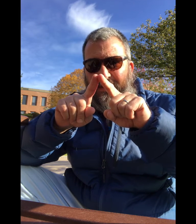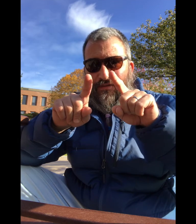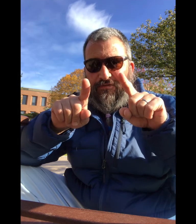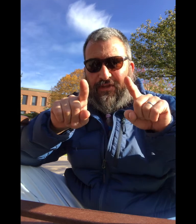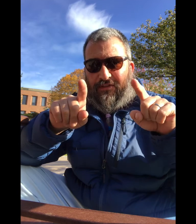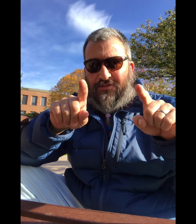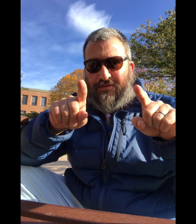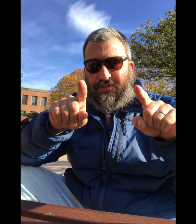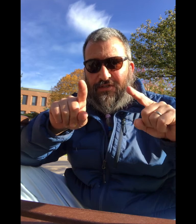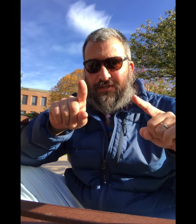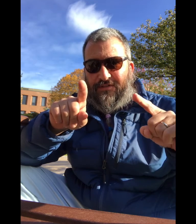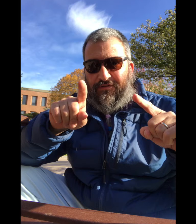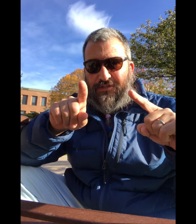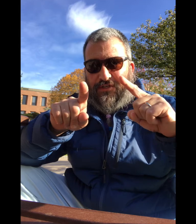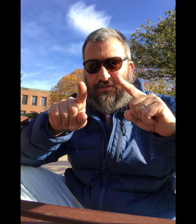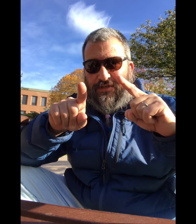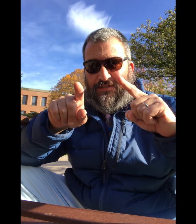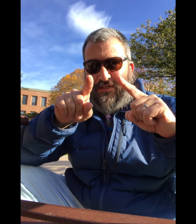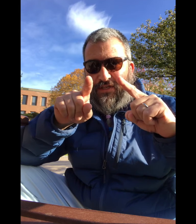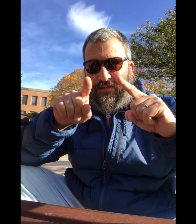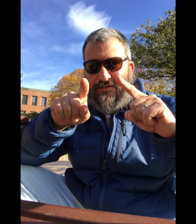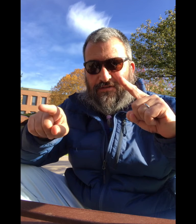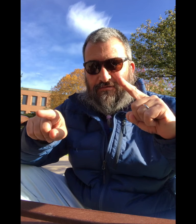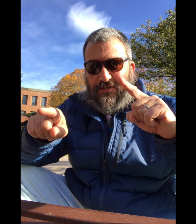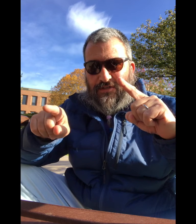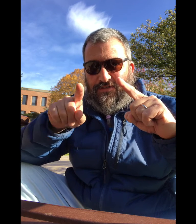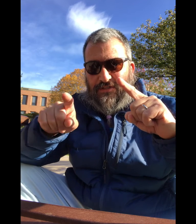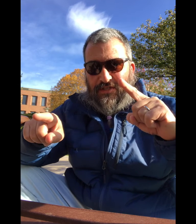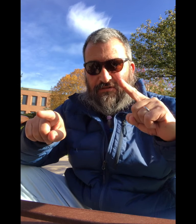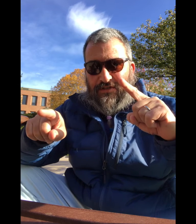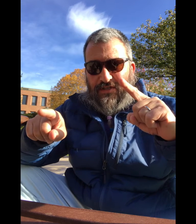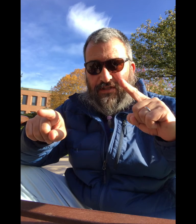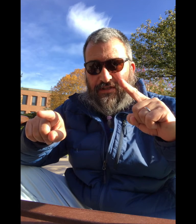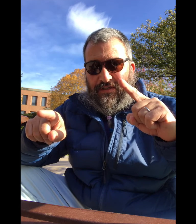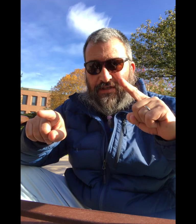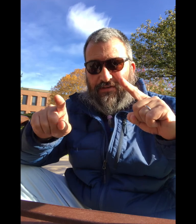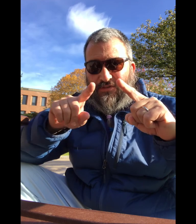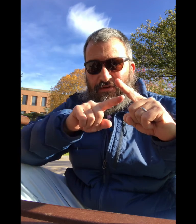if in this region is the function increasing and this region is it decreasing. If so